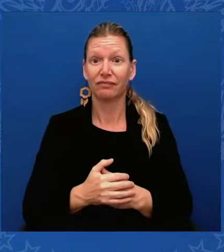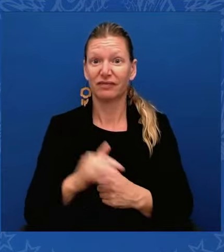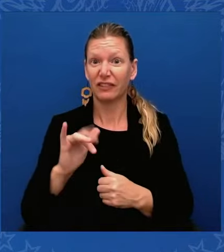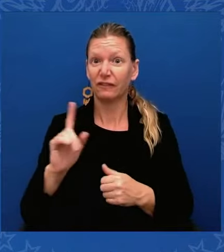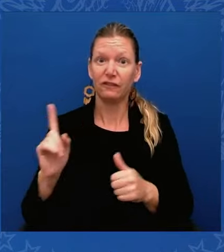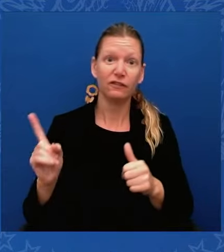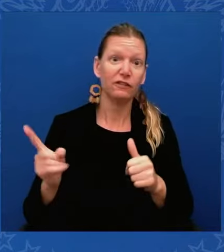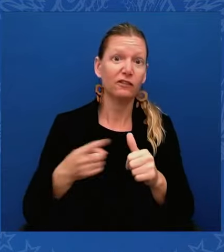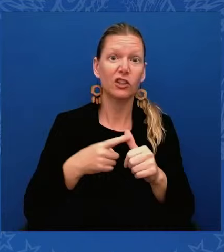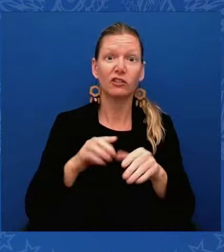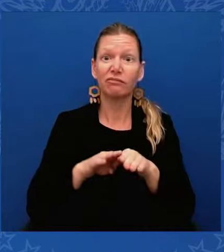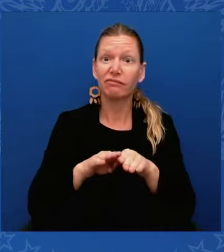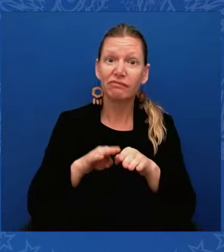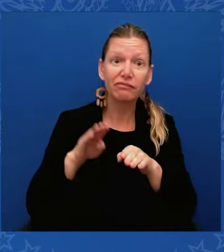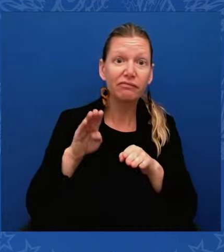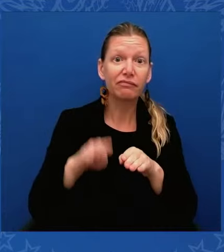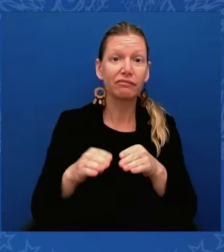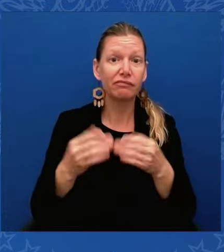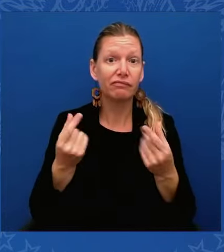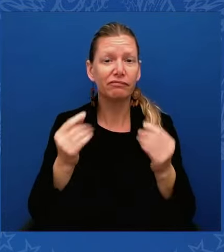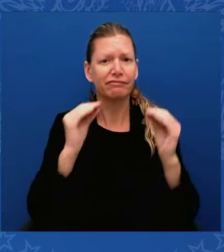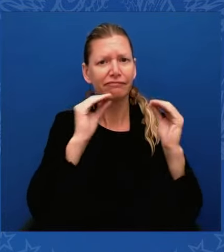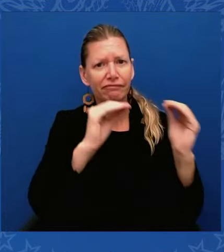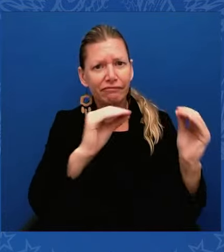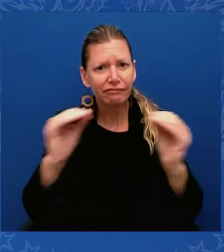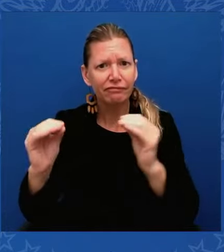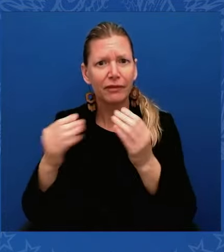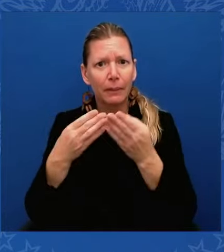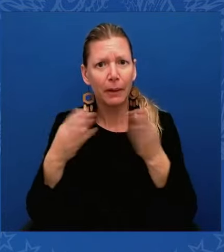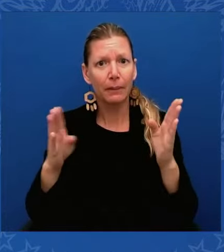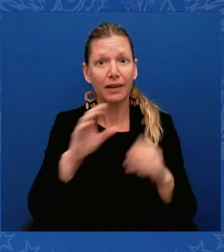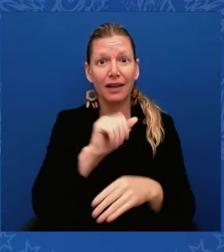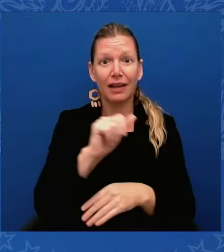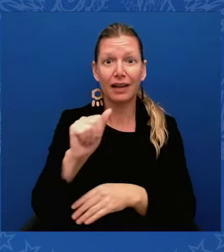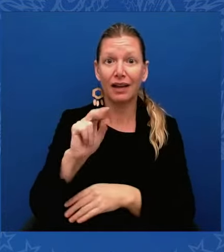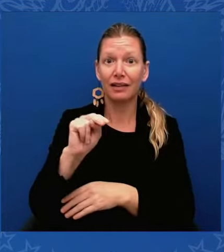that AANHPI history is American history.